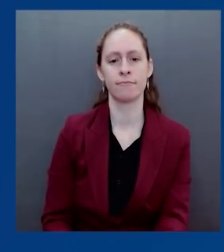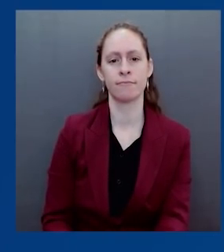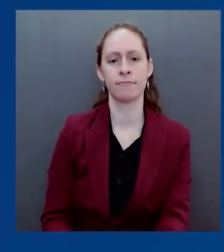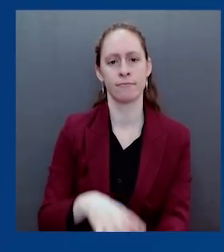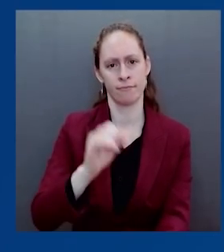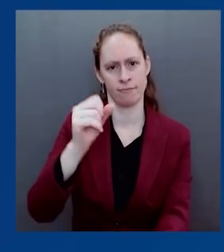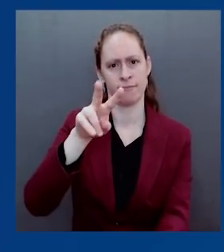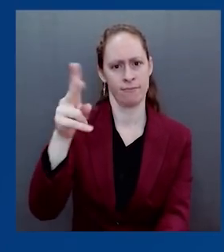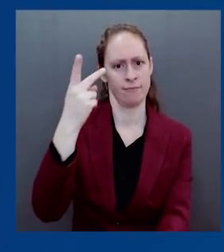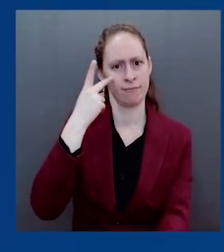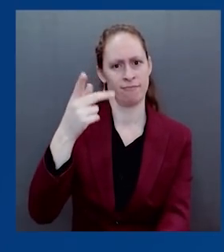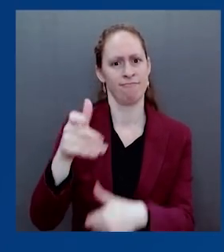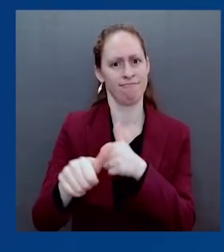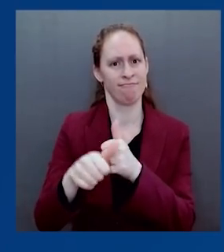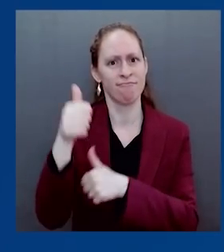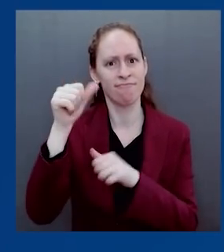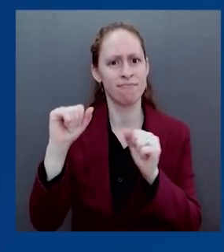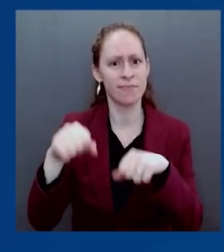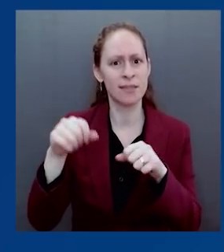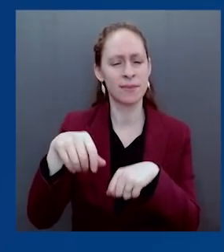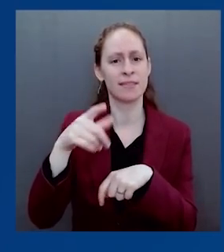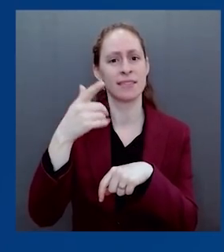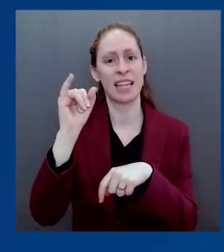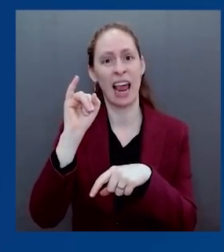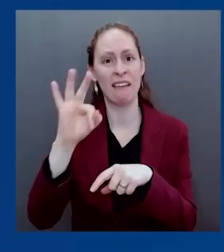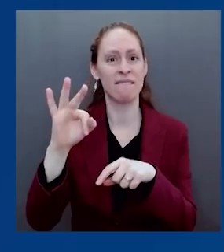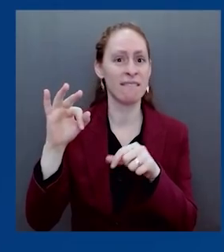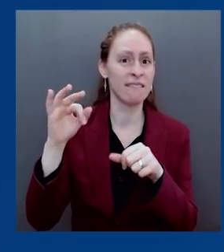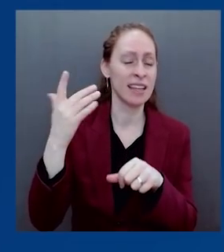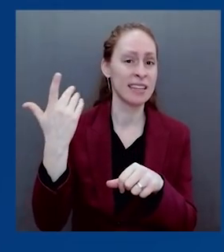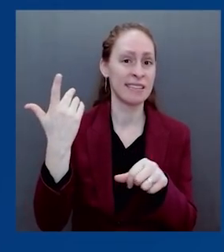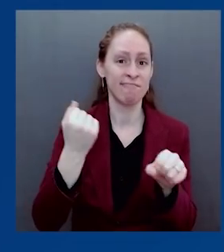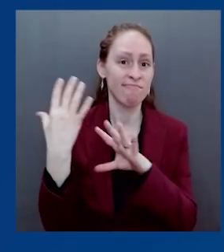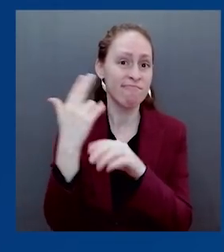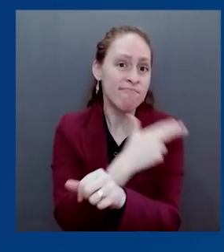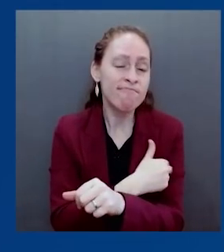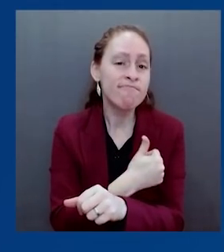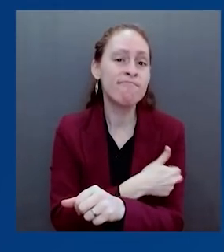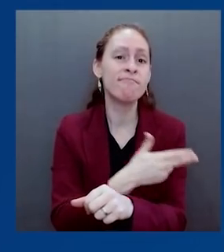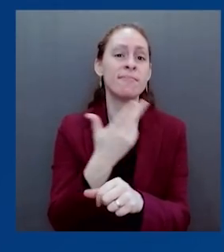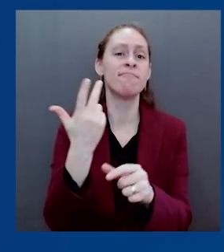As you see at the top of the list is the drug that Jeff mentioned -- paxlovid --